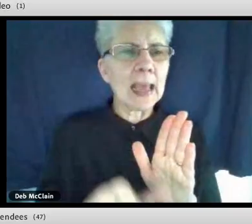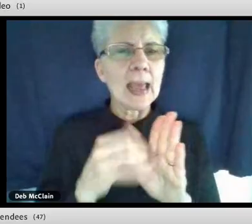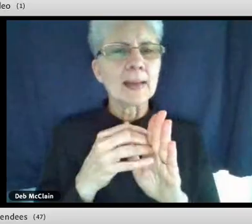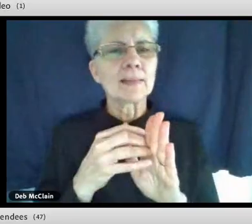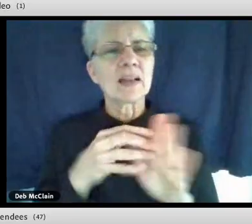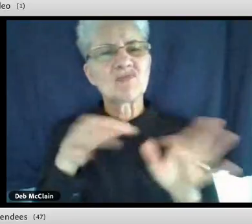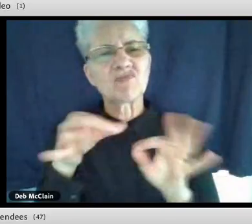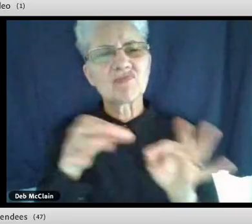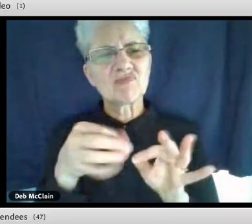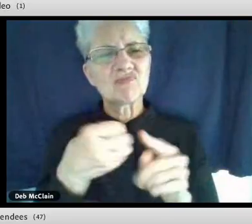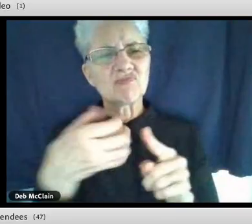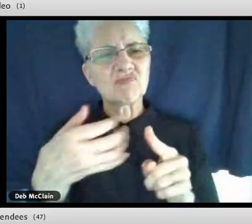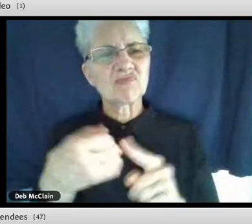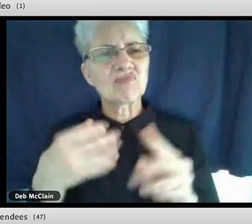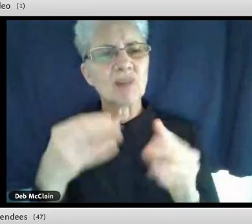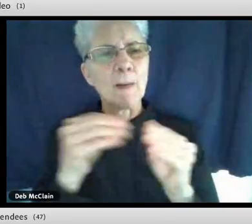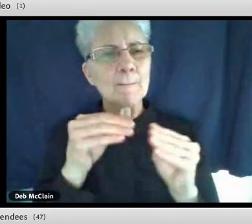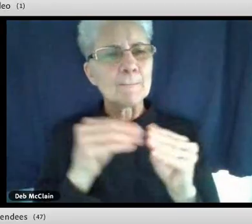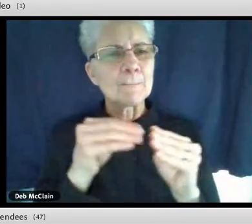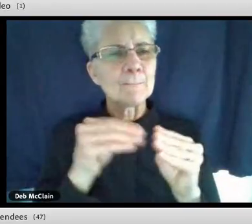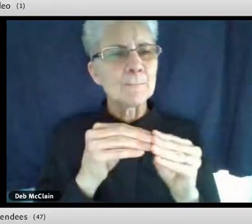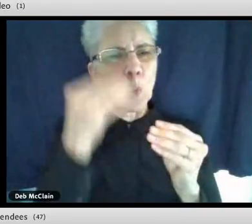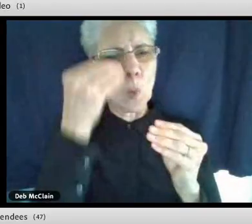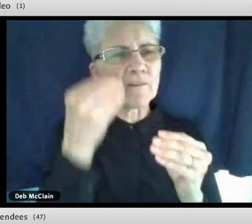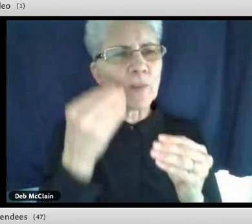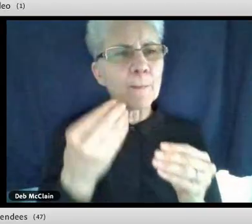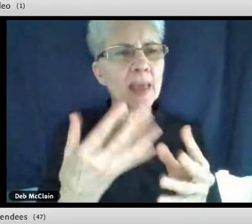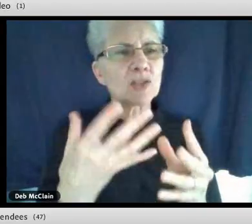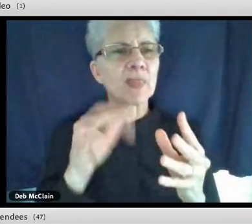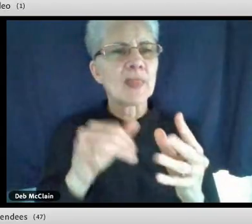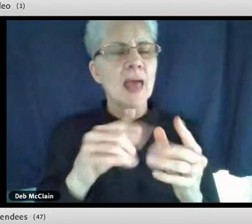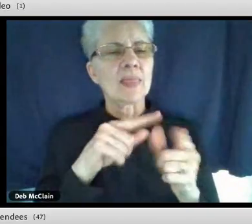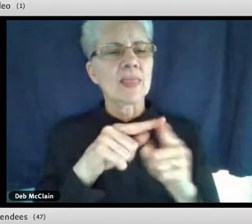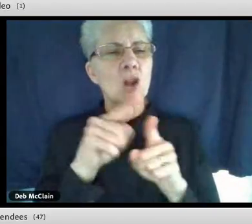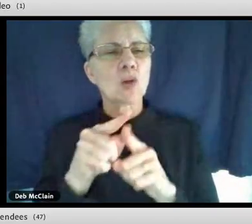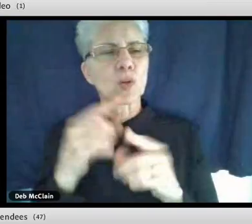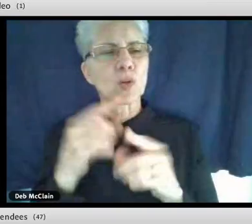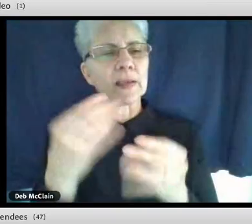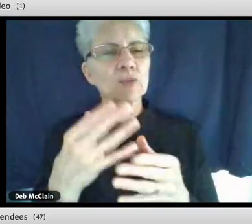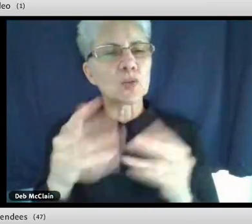a little bit of a table kind of information, and then it also gives you kind of a graph,